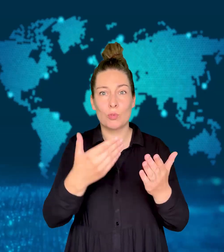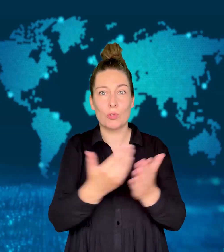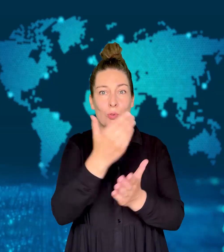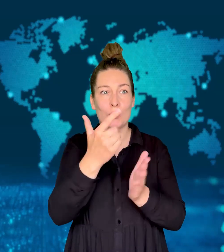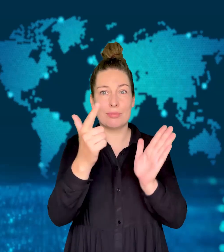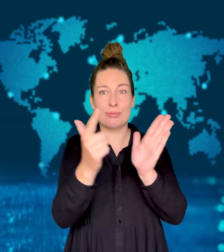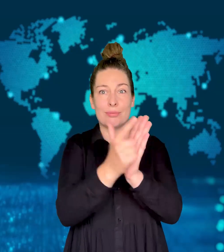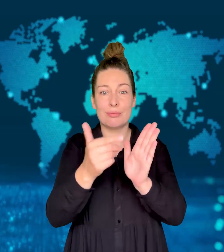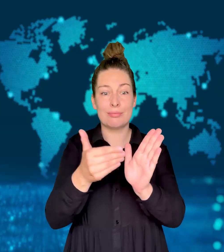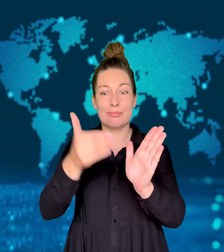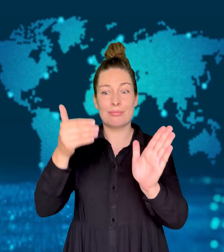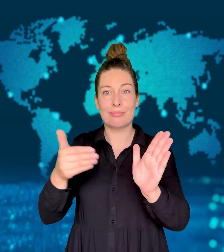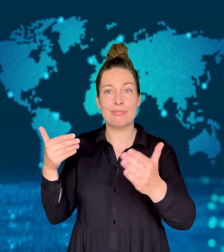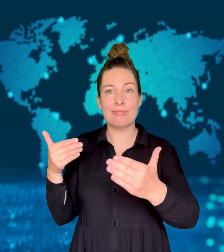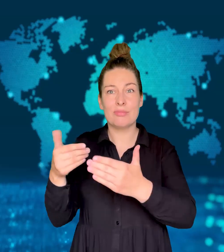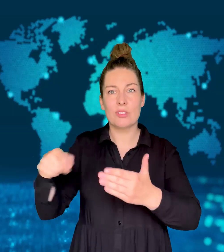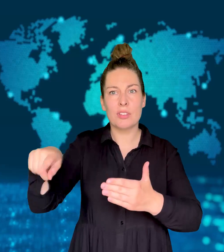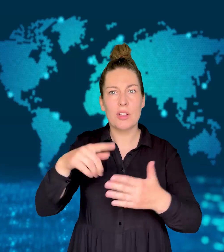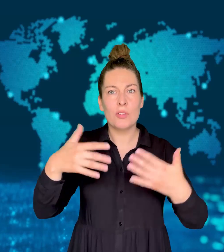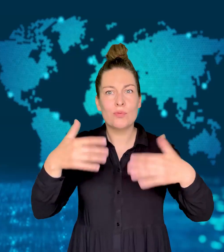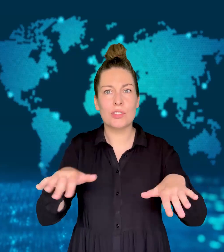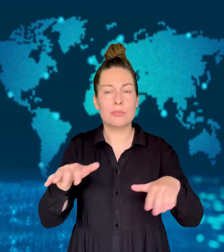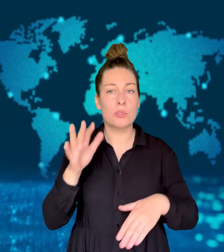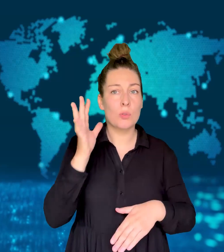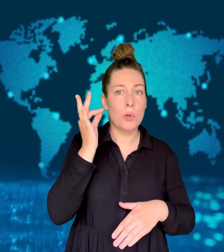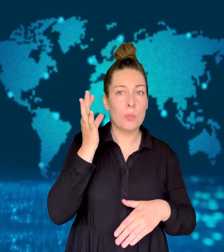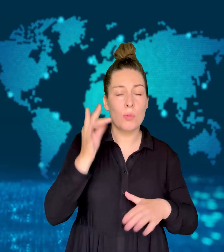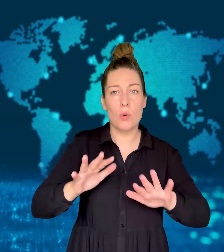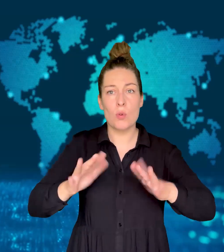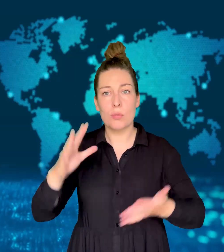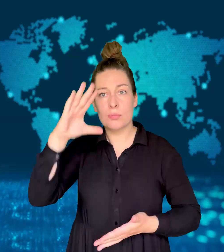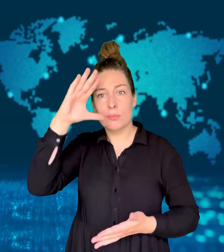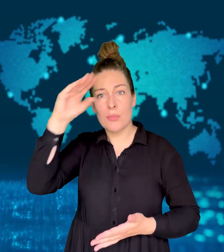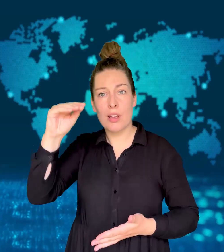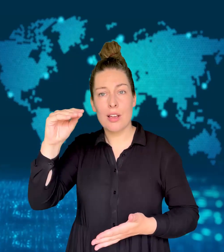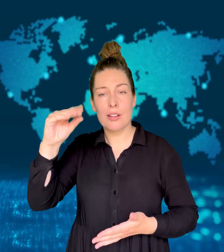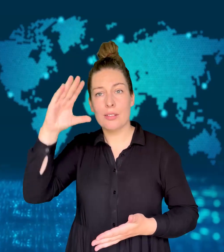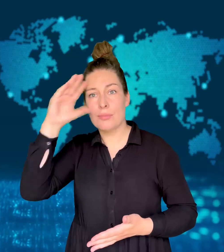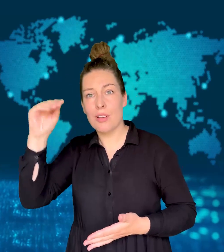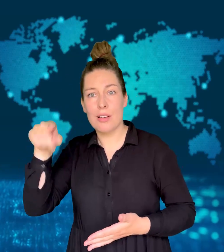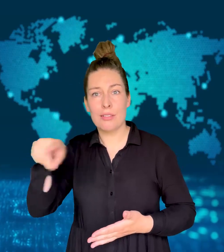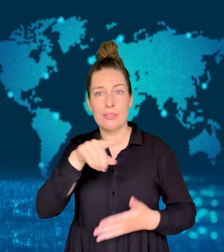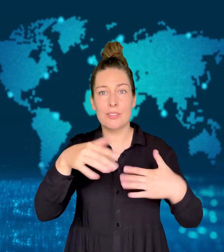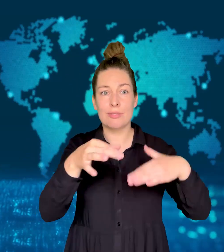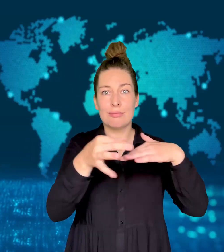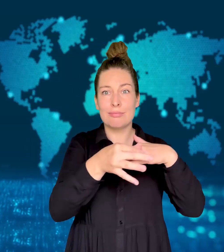adopt children or foster children, and any marriage with